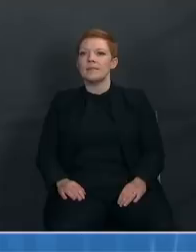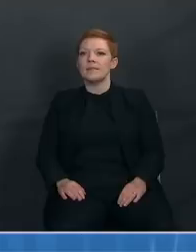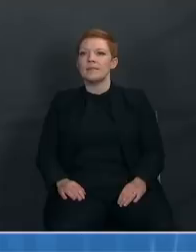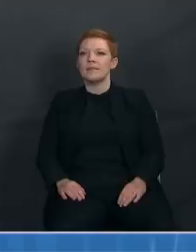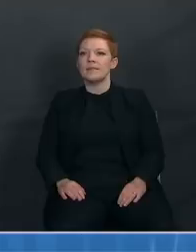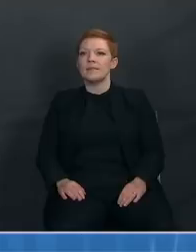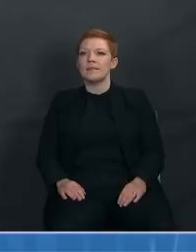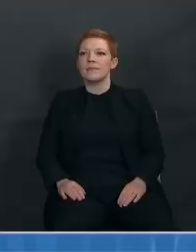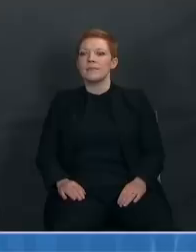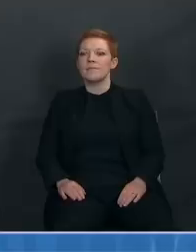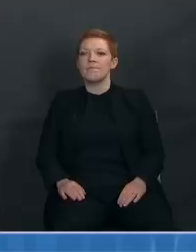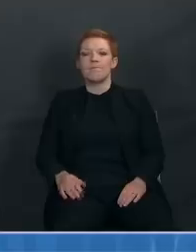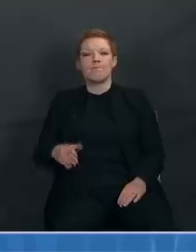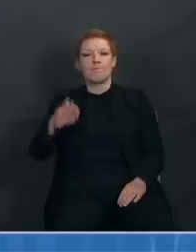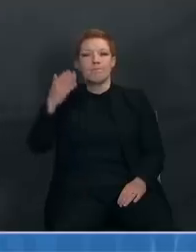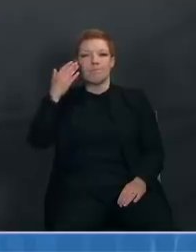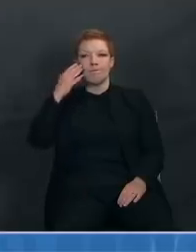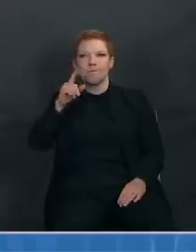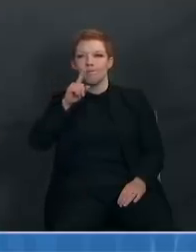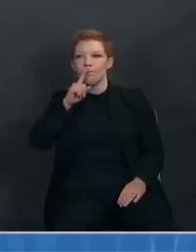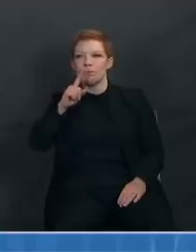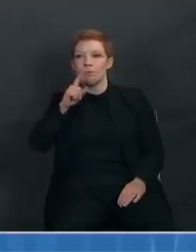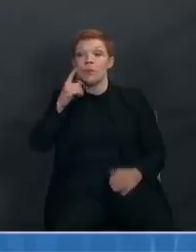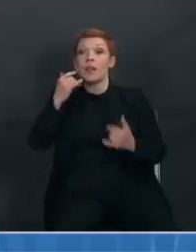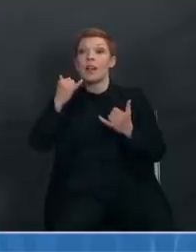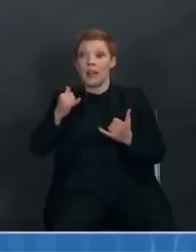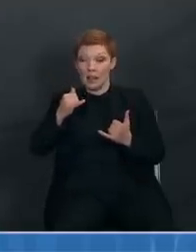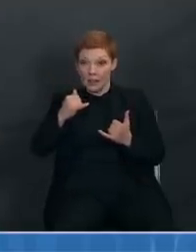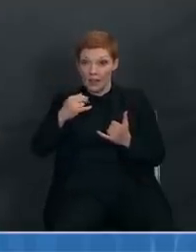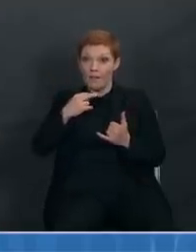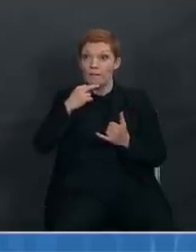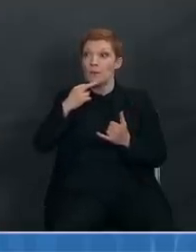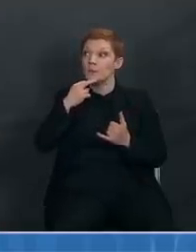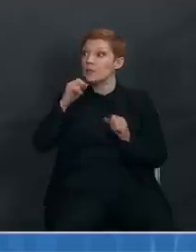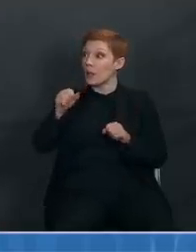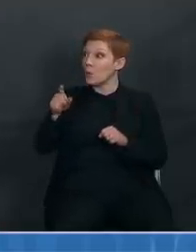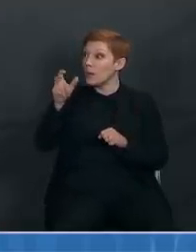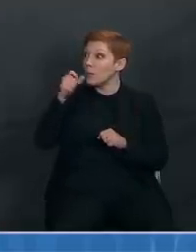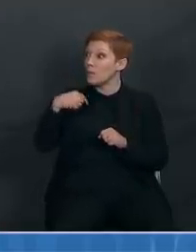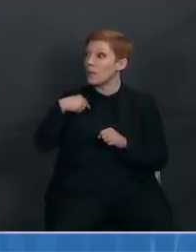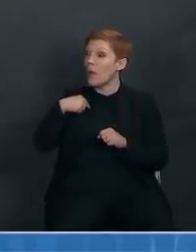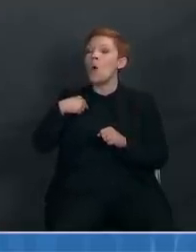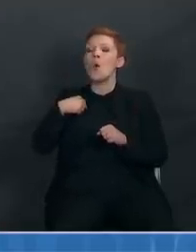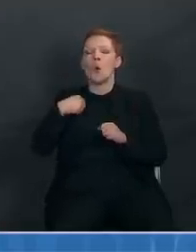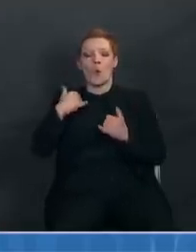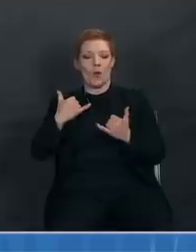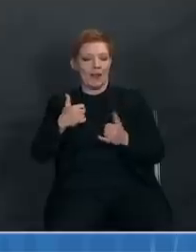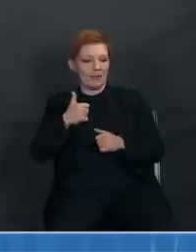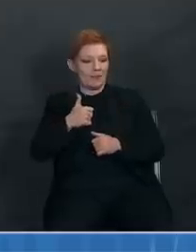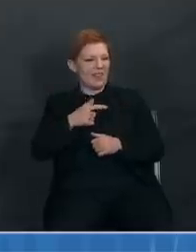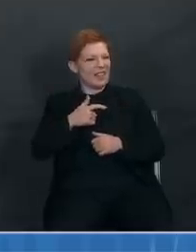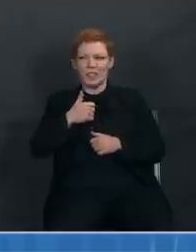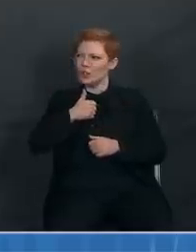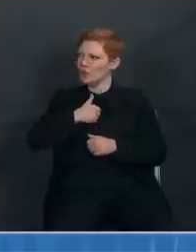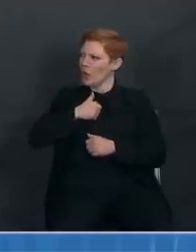All right. I don't know what's going on there so we'll- The Press: Can you hear me? Sorry. Male Speaker: Yep. You're there, Francesca. The Press: Okay, great. Sorry. I wasn't unmuted before.